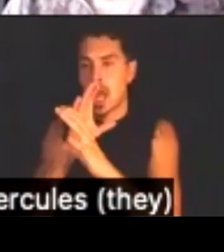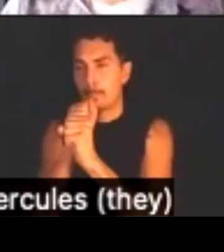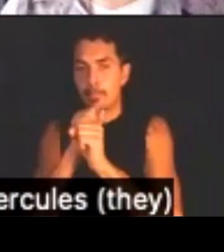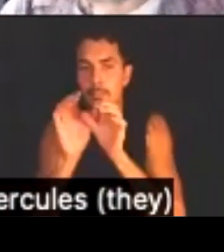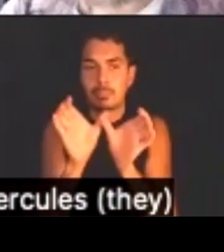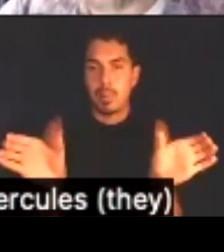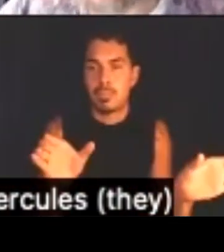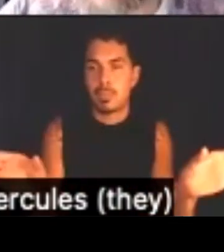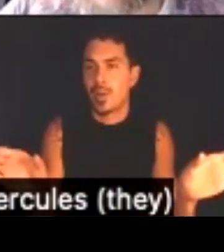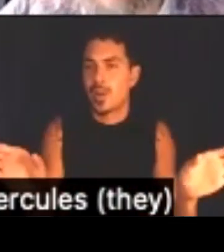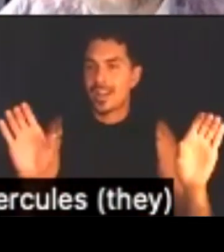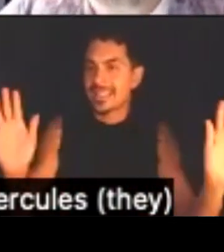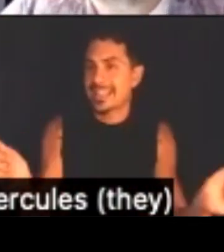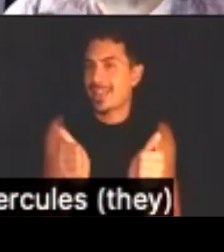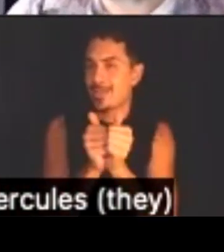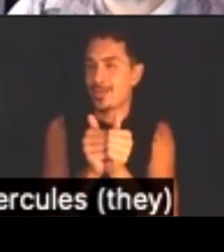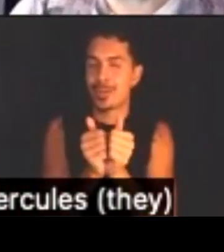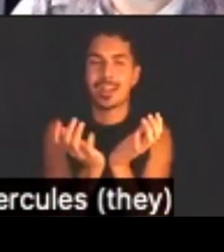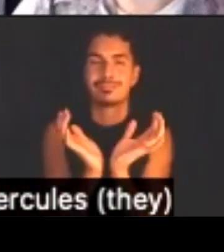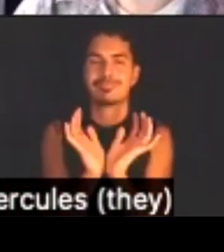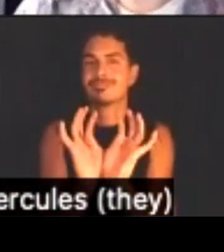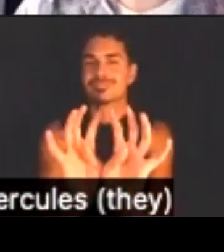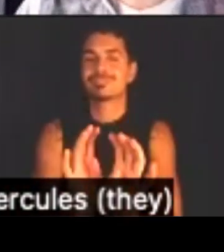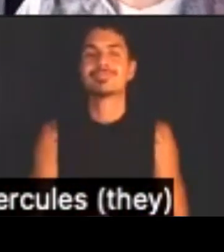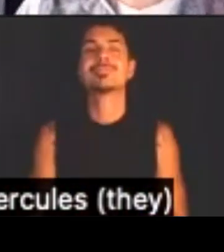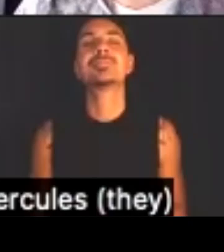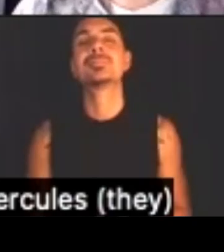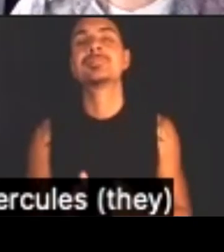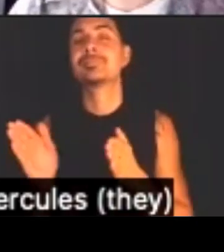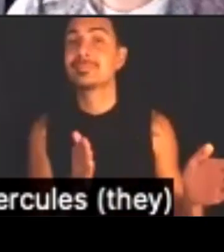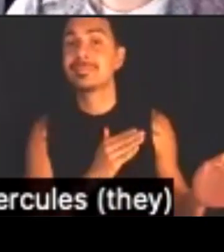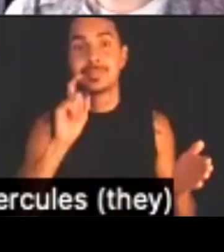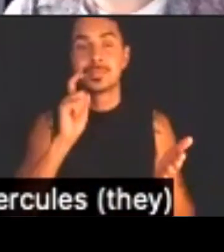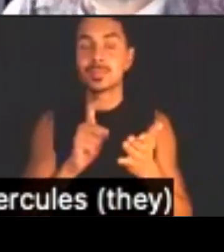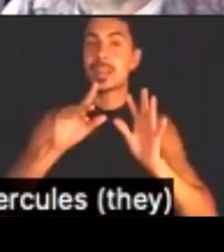We are also seeing that more and more families are embracing